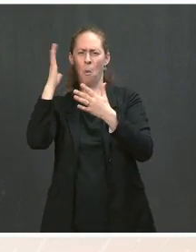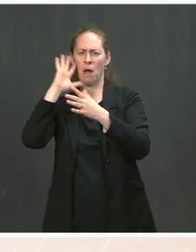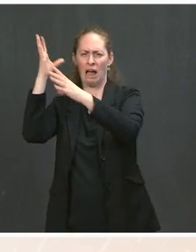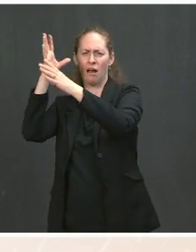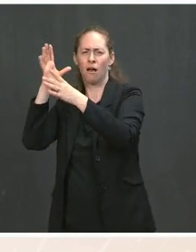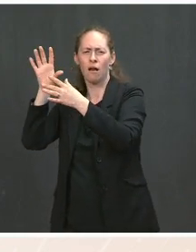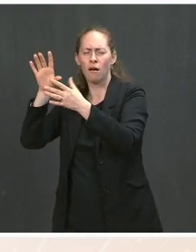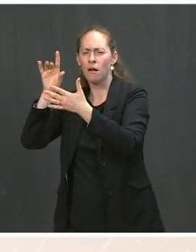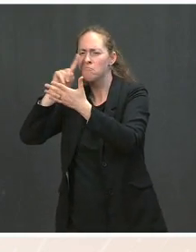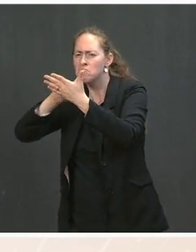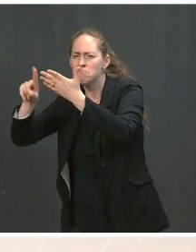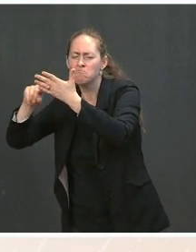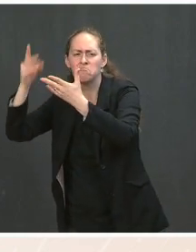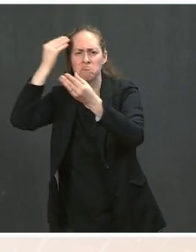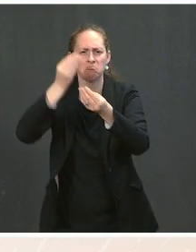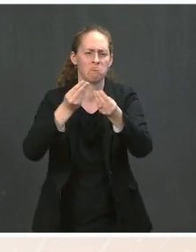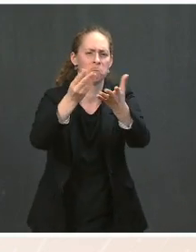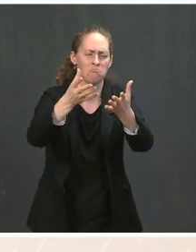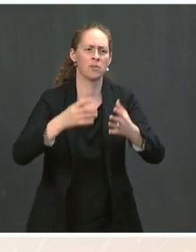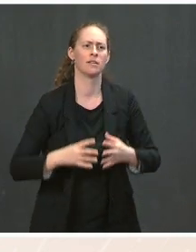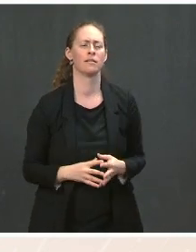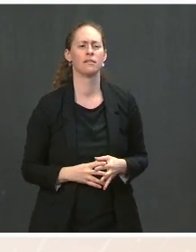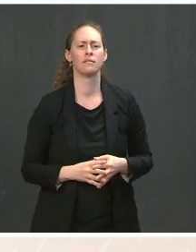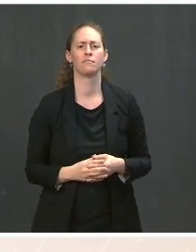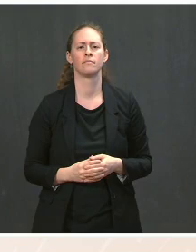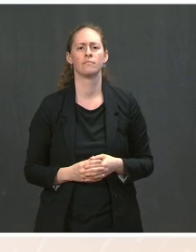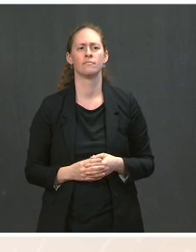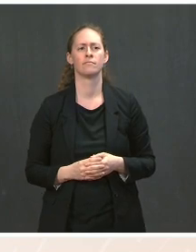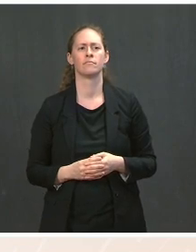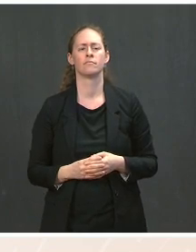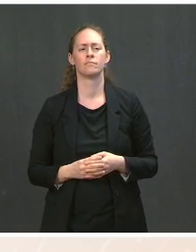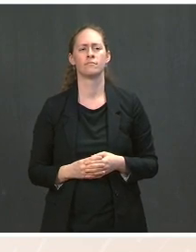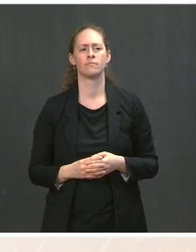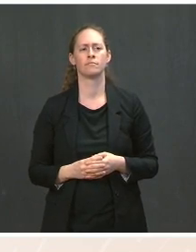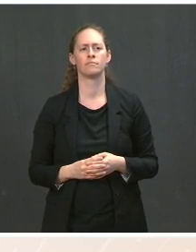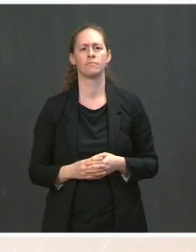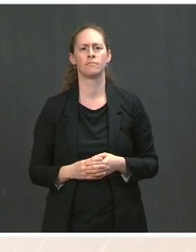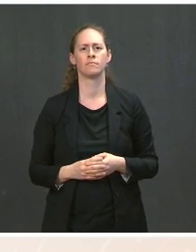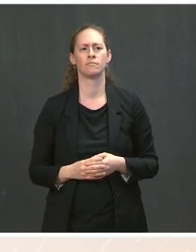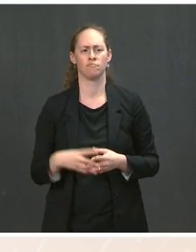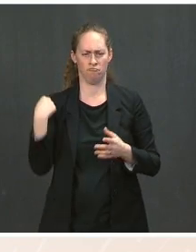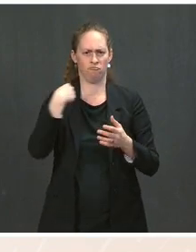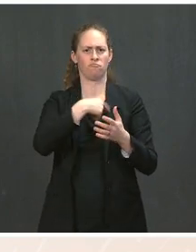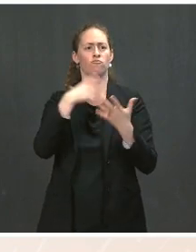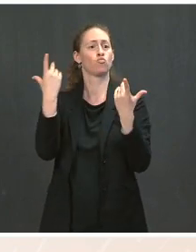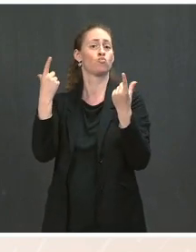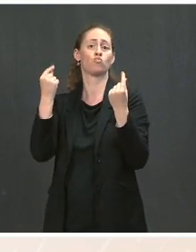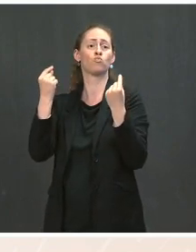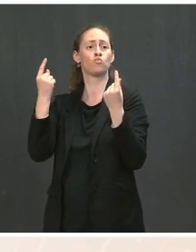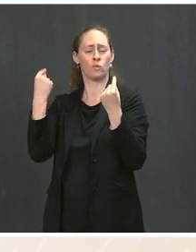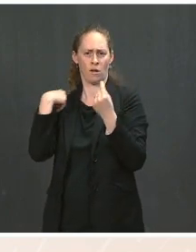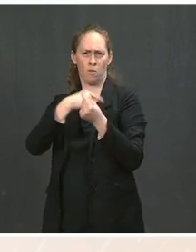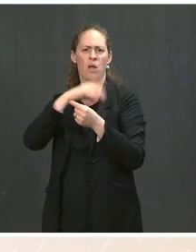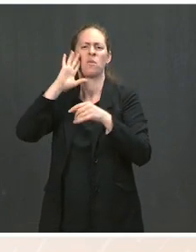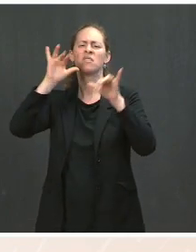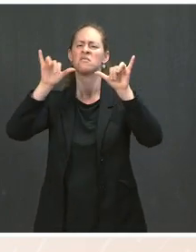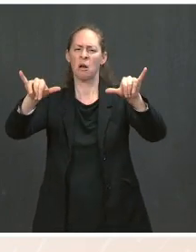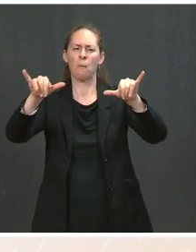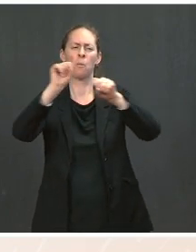I will say that, you know, we will continue to provide and work with Congress to expedite and expand Special Immigrant Visas.